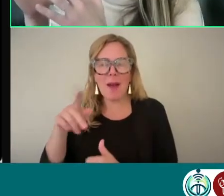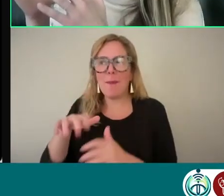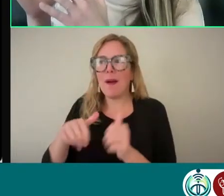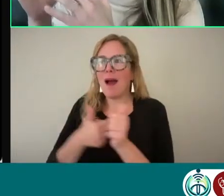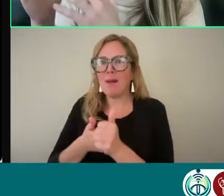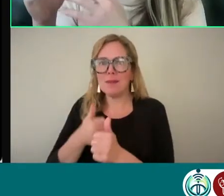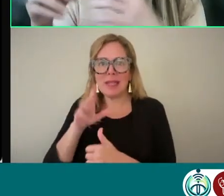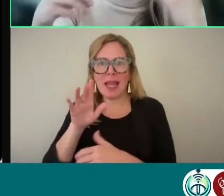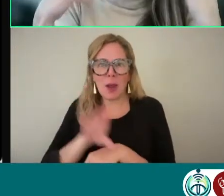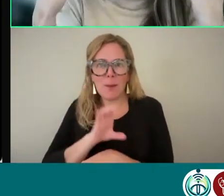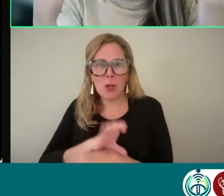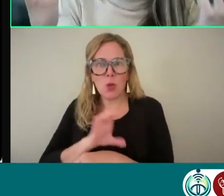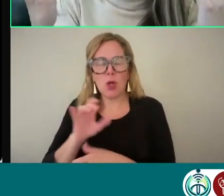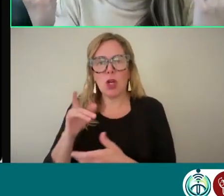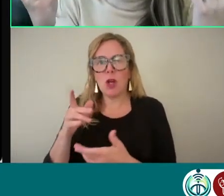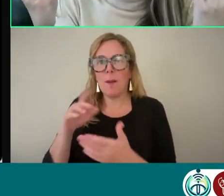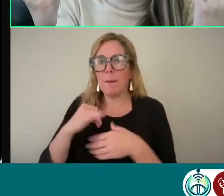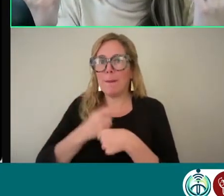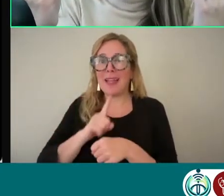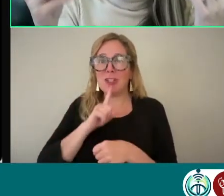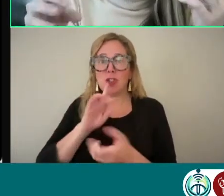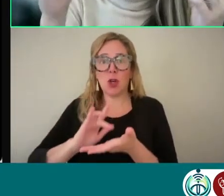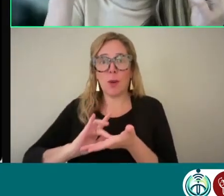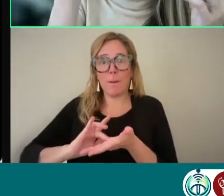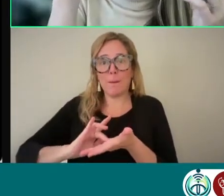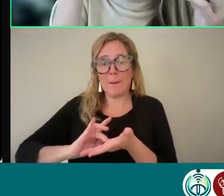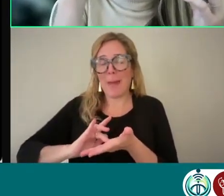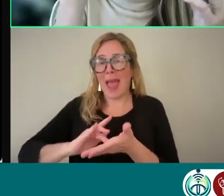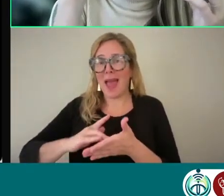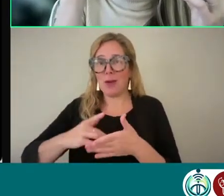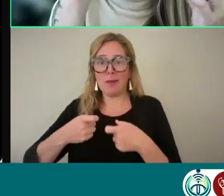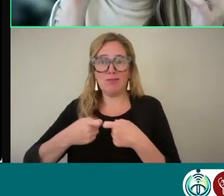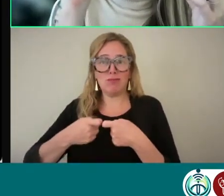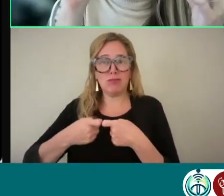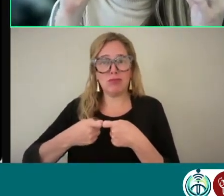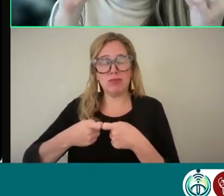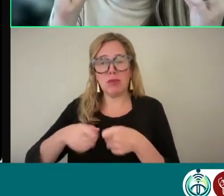appointment that take executive functioning and they lower the amount of spoons that I